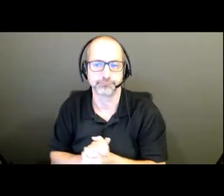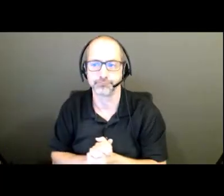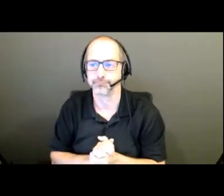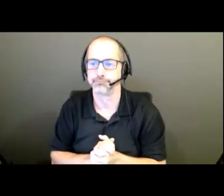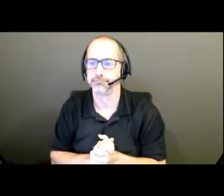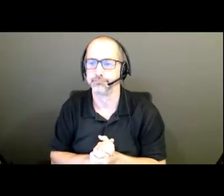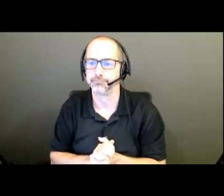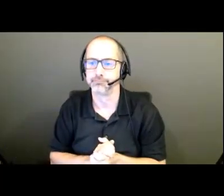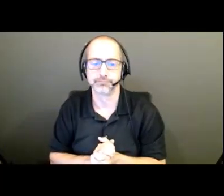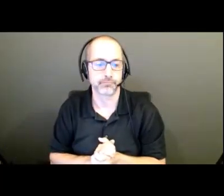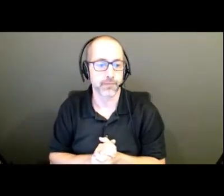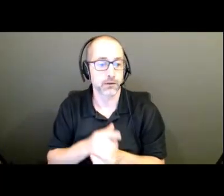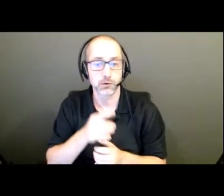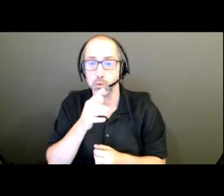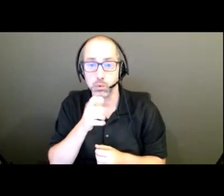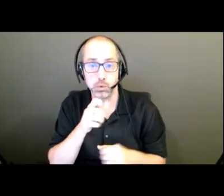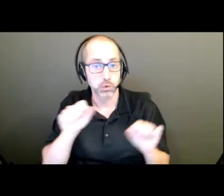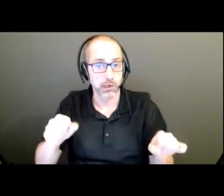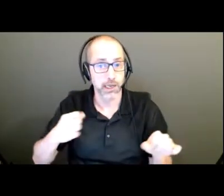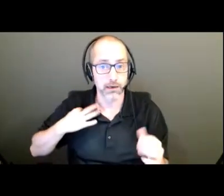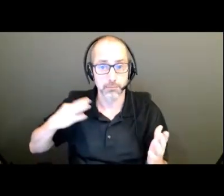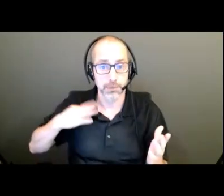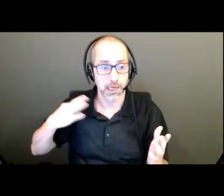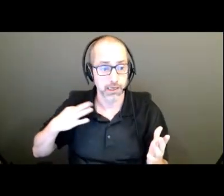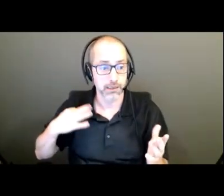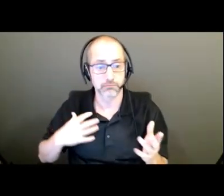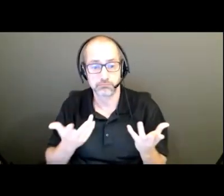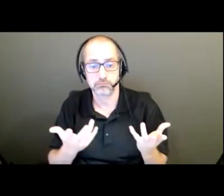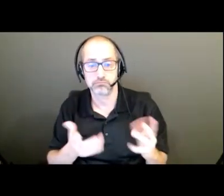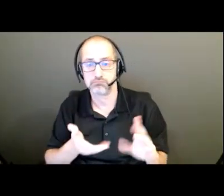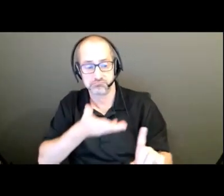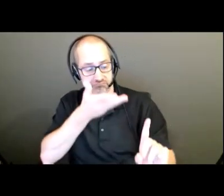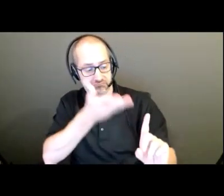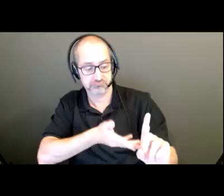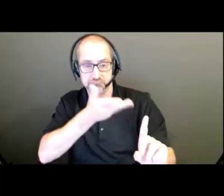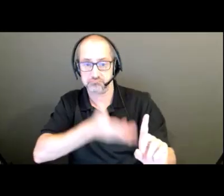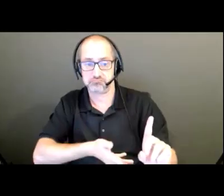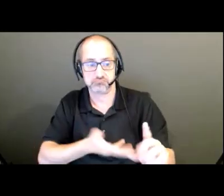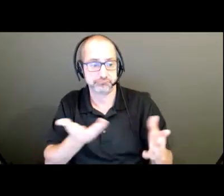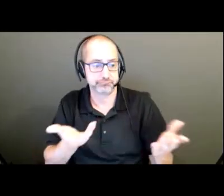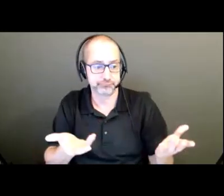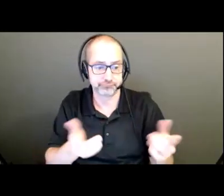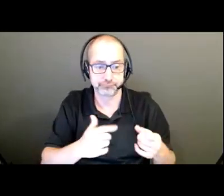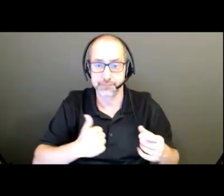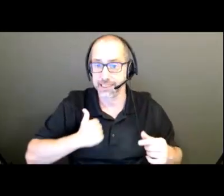Who can apply? The profiles that are eligible for this component are Canadian artists and arts